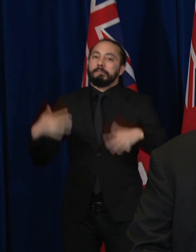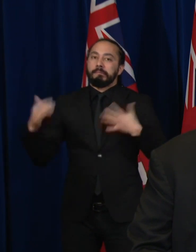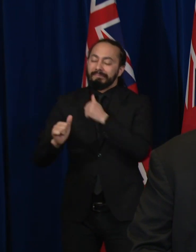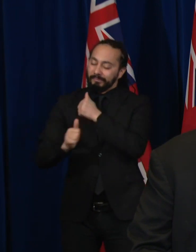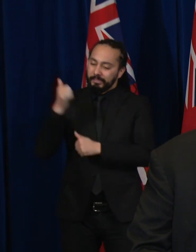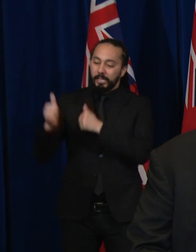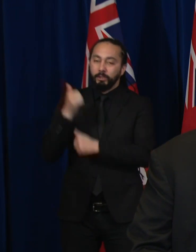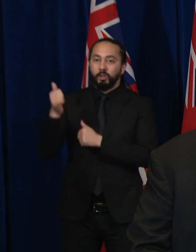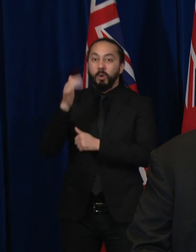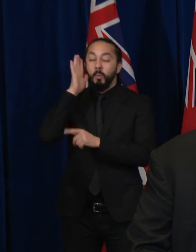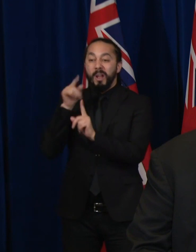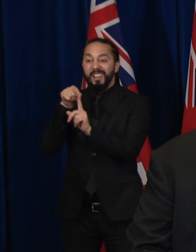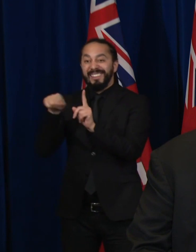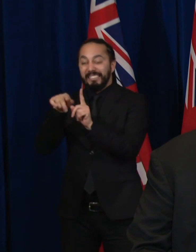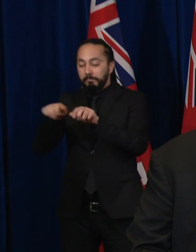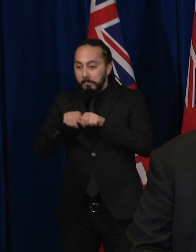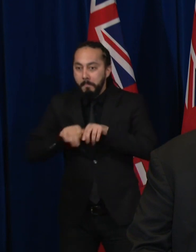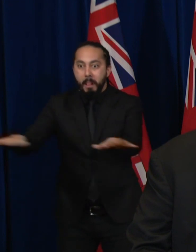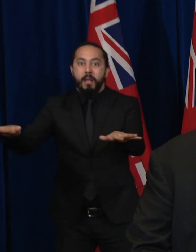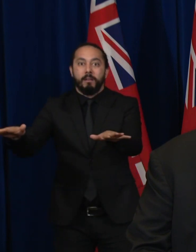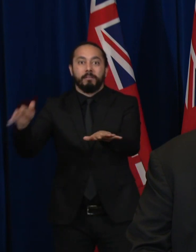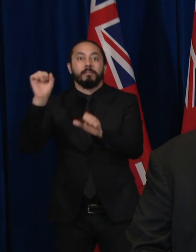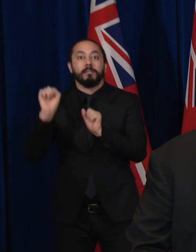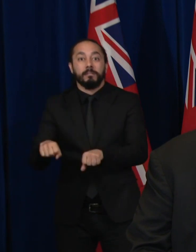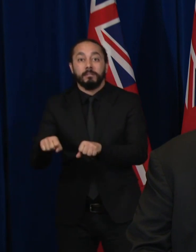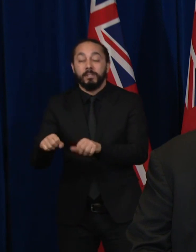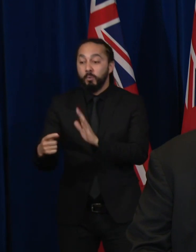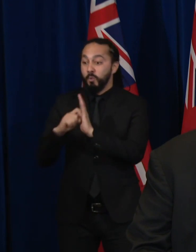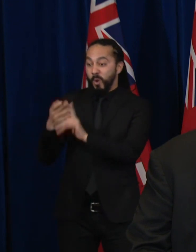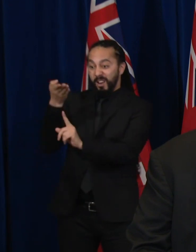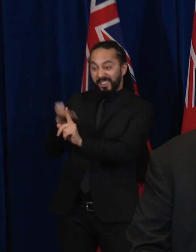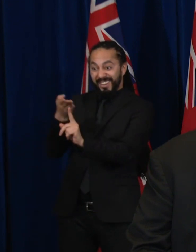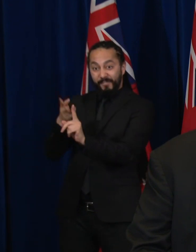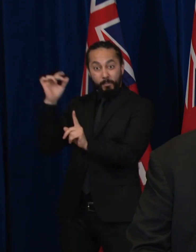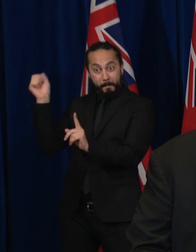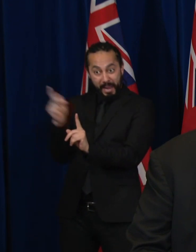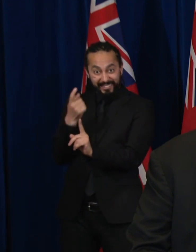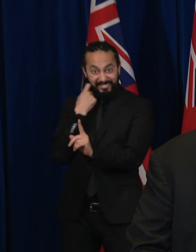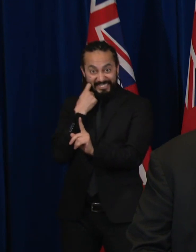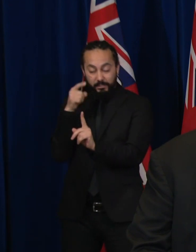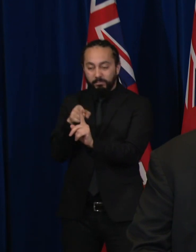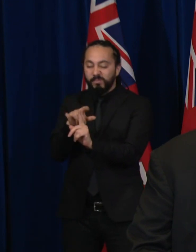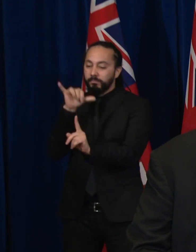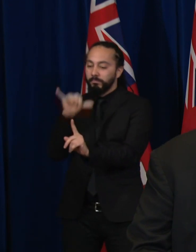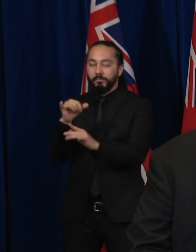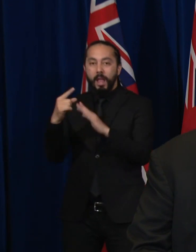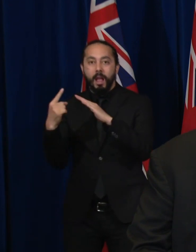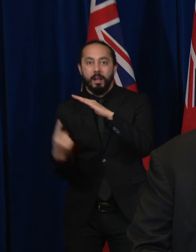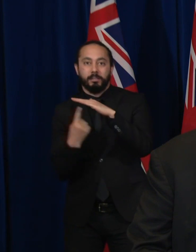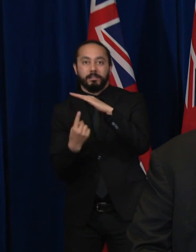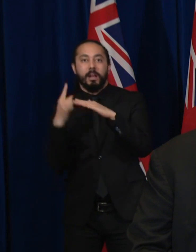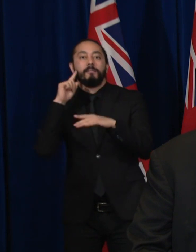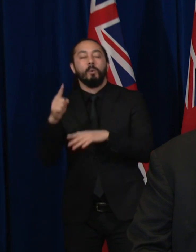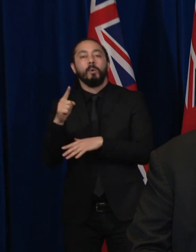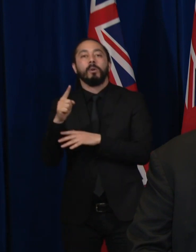COVID-19. You're required by law to have died in vain; that the nation, shall have a new birth of freedom, self-isolate for 14 days. Do not and that government of the people by the people for the people,